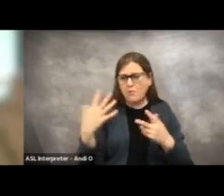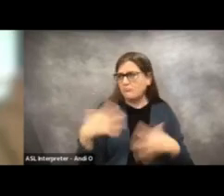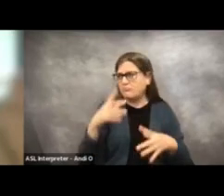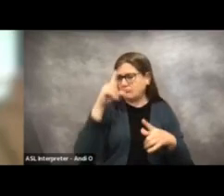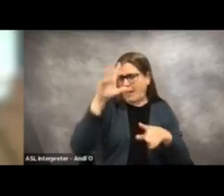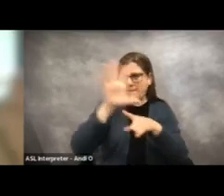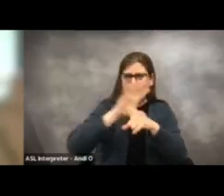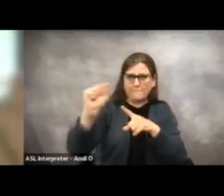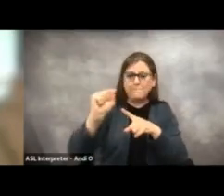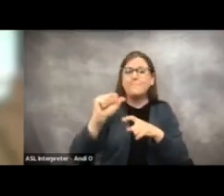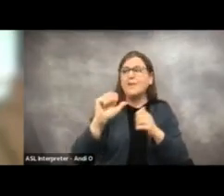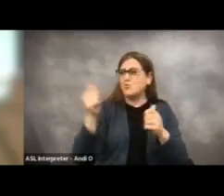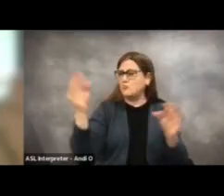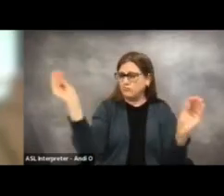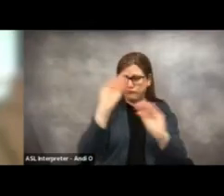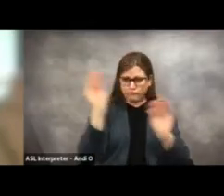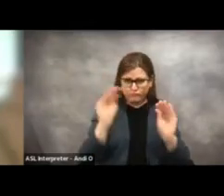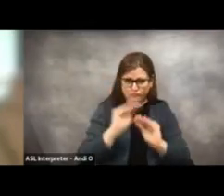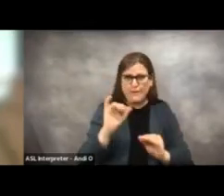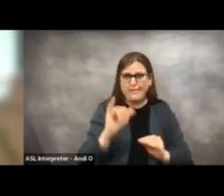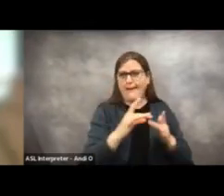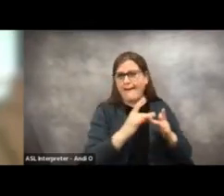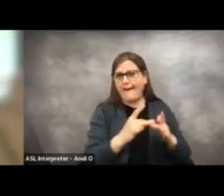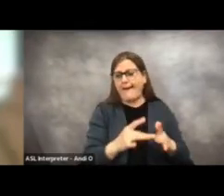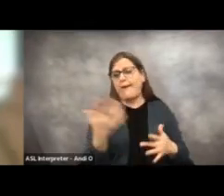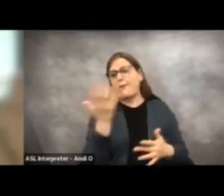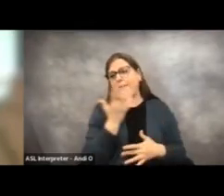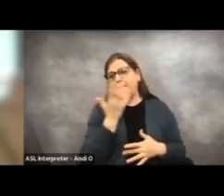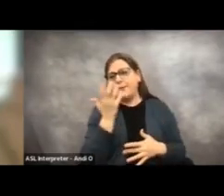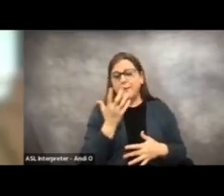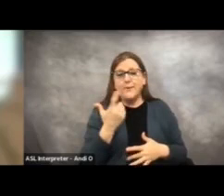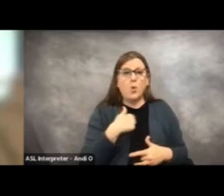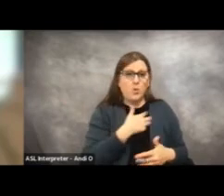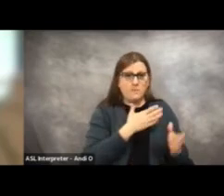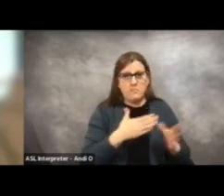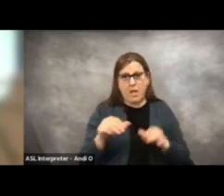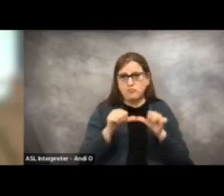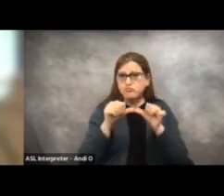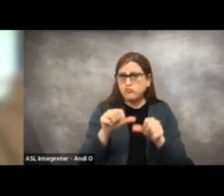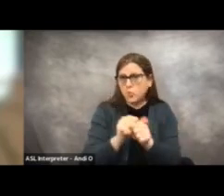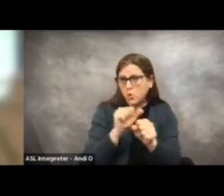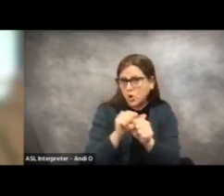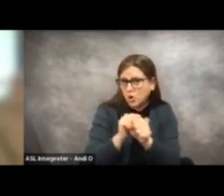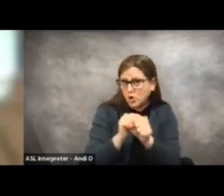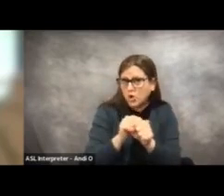pulling this guide together for your use, we plan to continue our work to seek out opportunities to highlight this